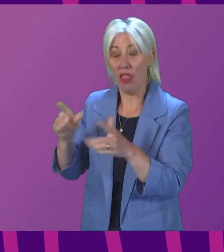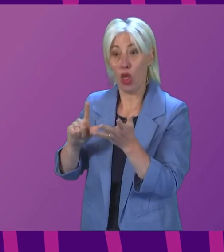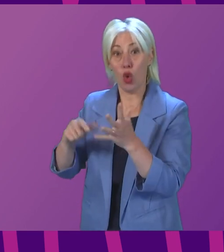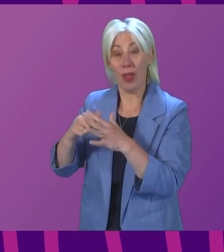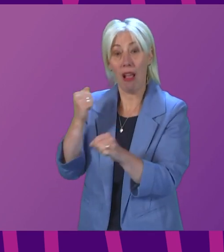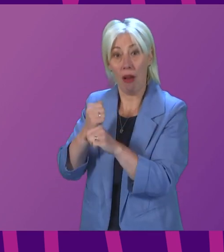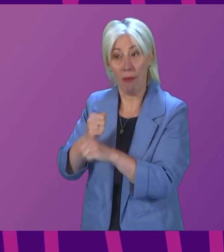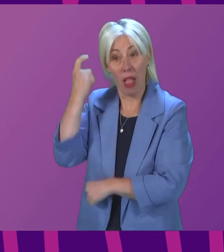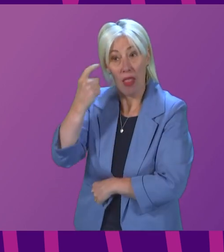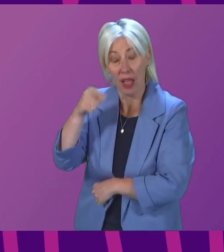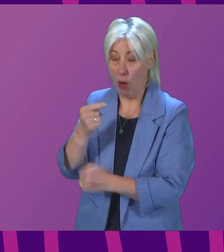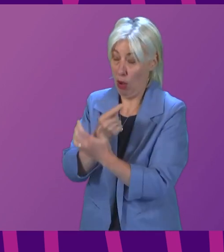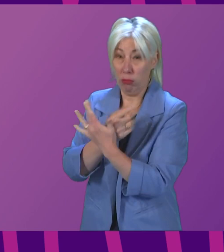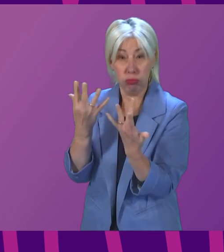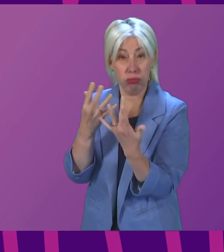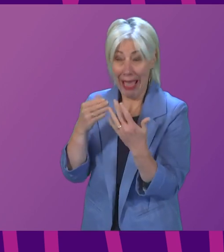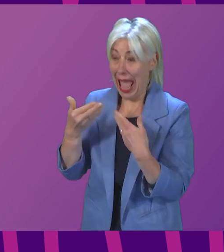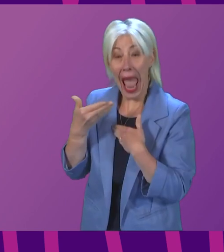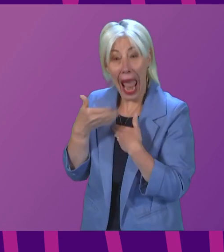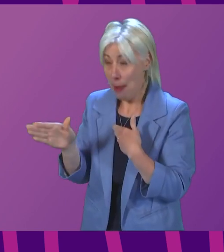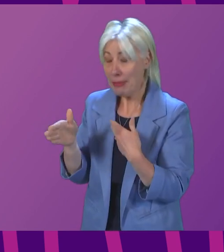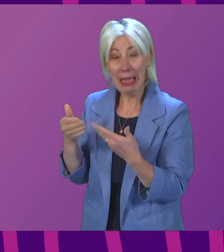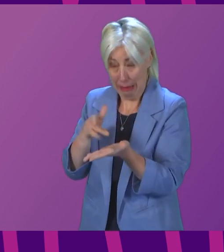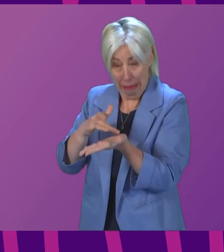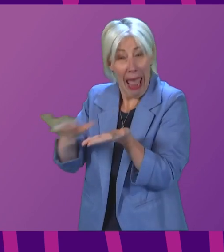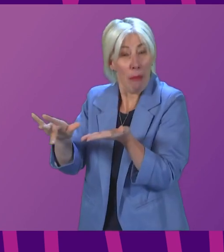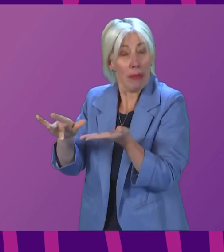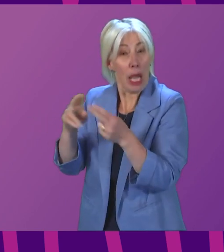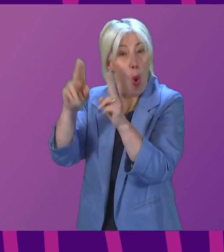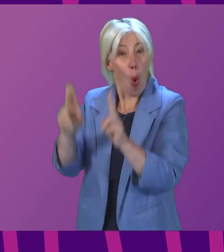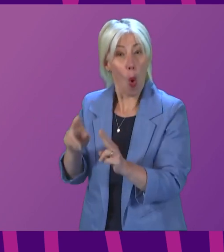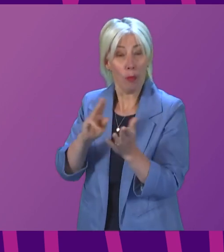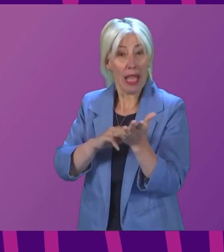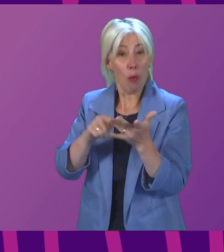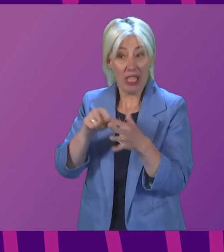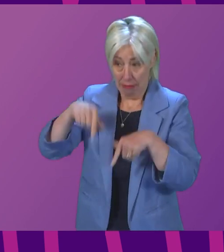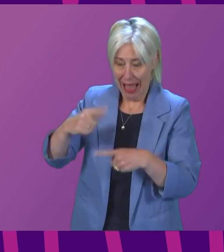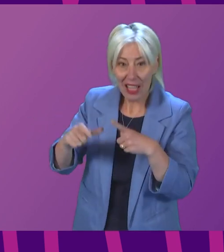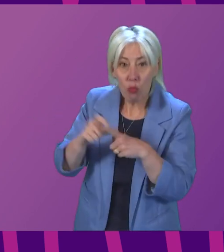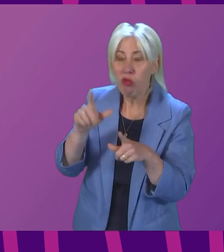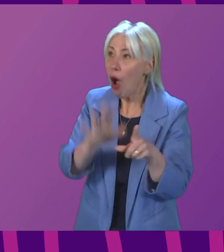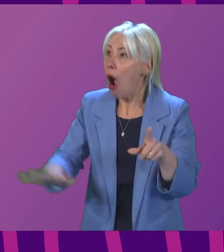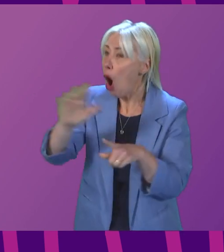using the hundreds of empty MOD homes in Edinburgh and across Scotland to house people who are